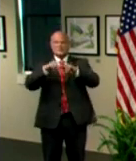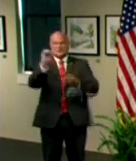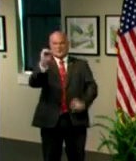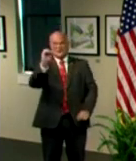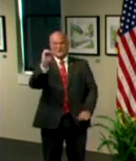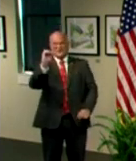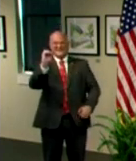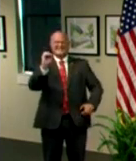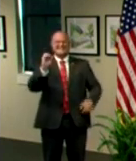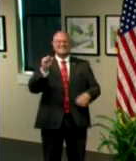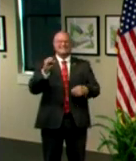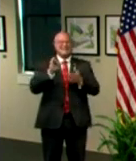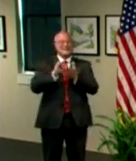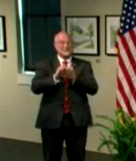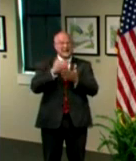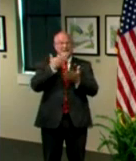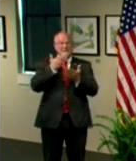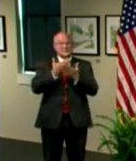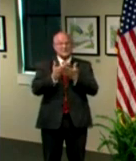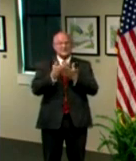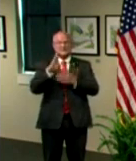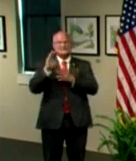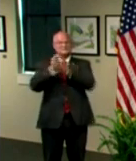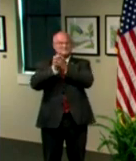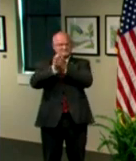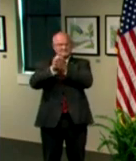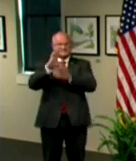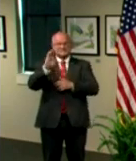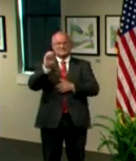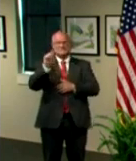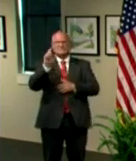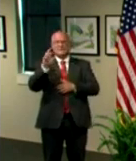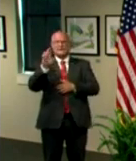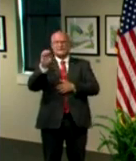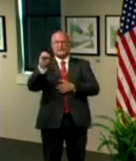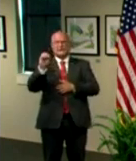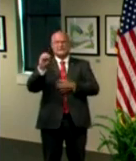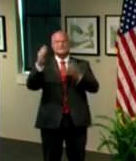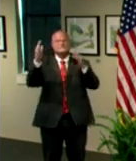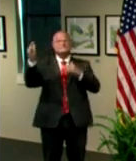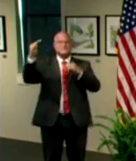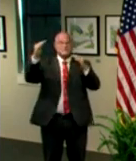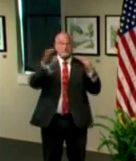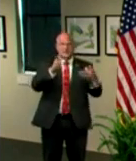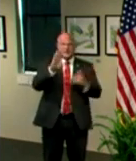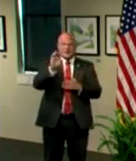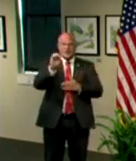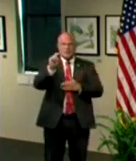ON JUNE 14 AND HAVE NOT HAD AN INCREASE THEY WERE STILL AT 14 SO THAT IS A 0% GROWTH SO HATS